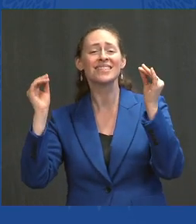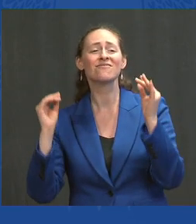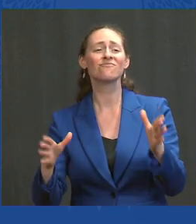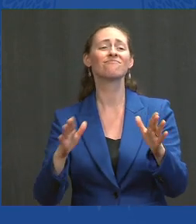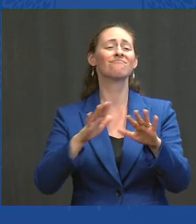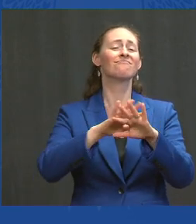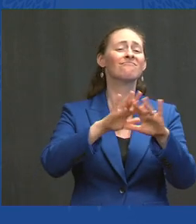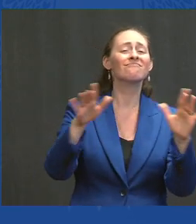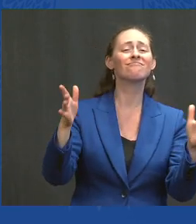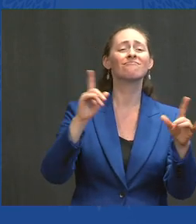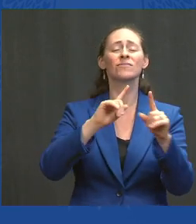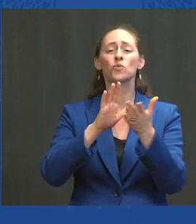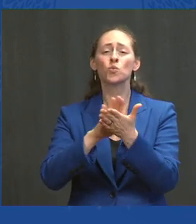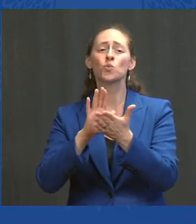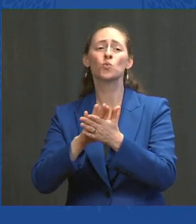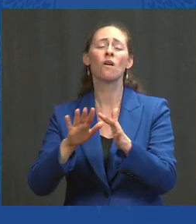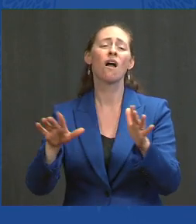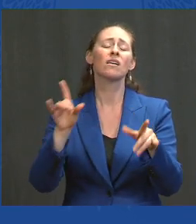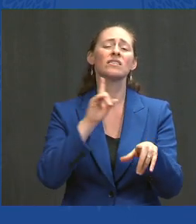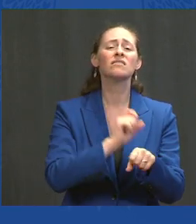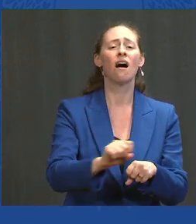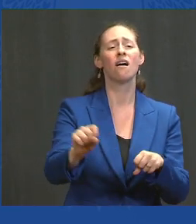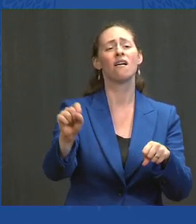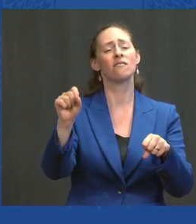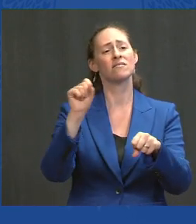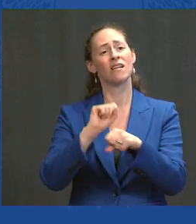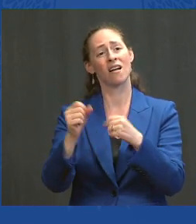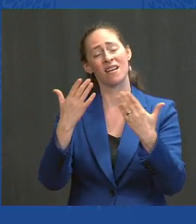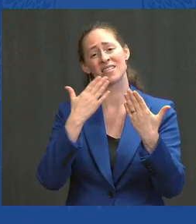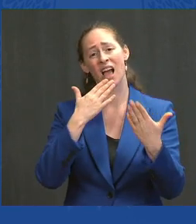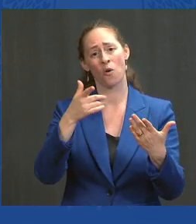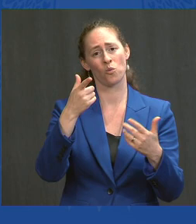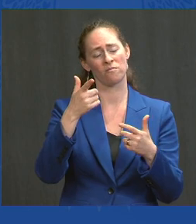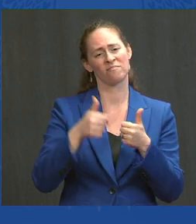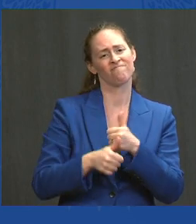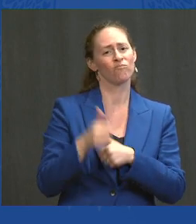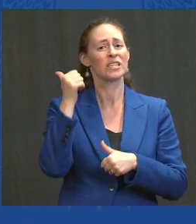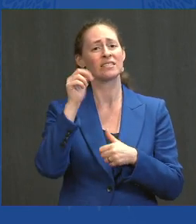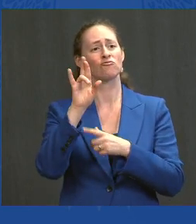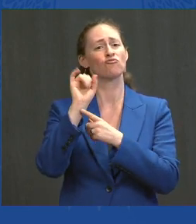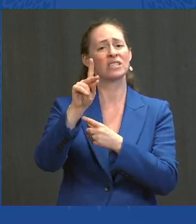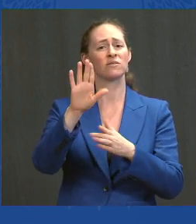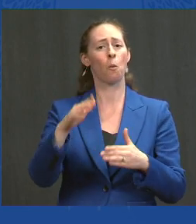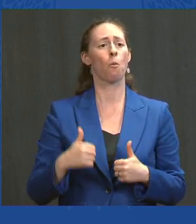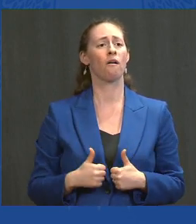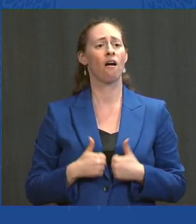I want to thank you all for risking your lives to help others keep their country and our country going.